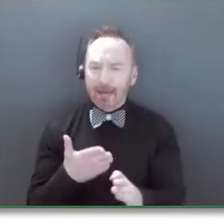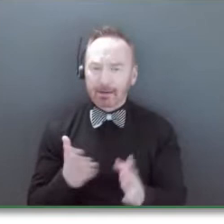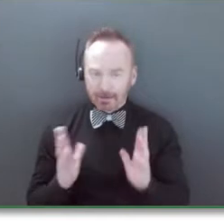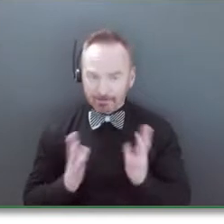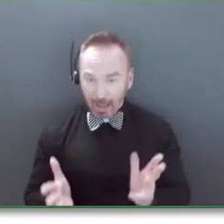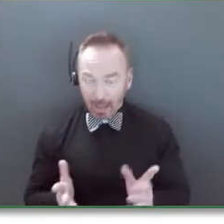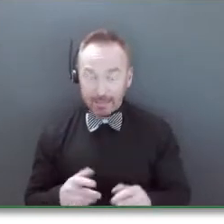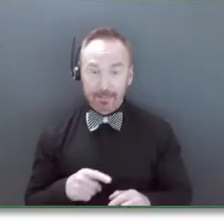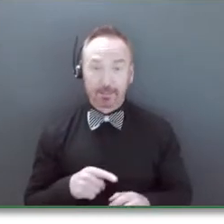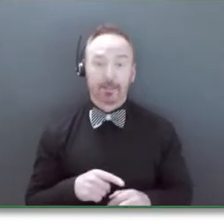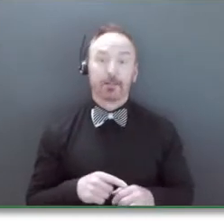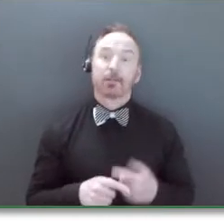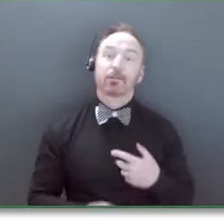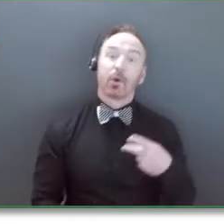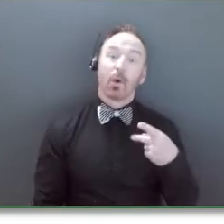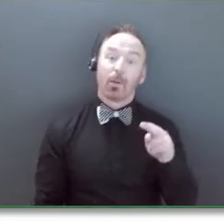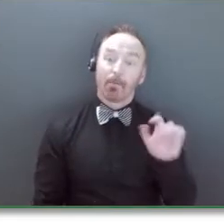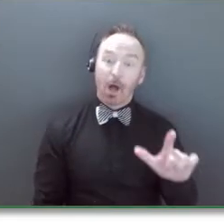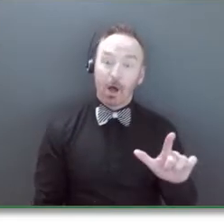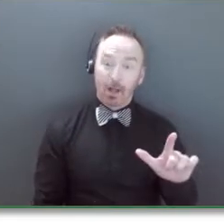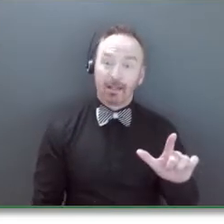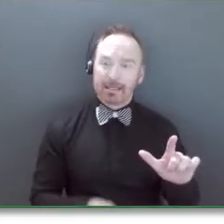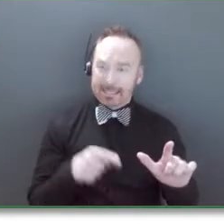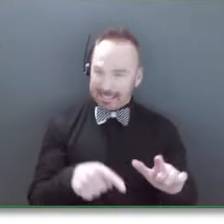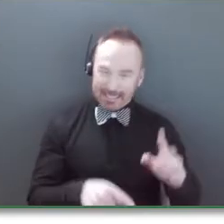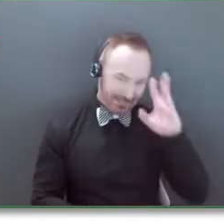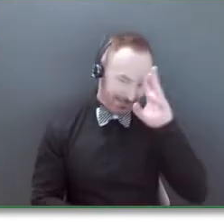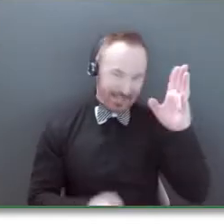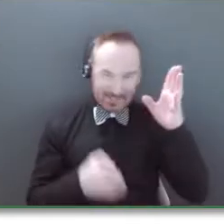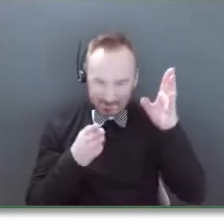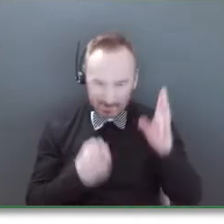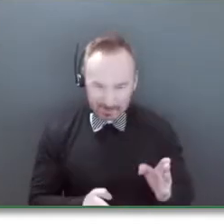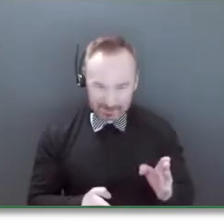that Paul Chermak was found a launchers in his garage welded on a